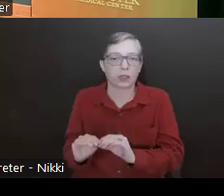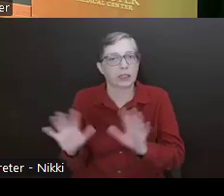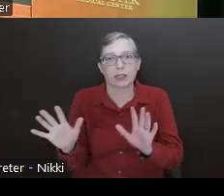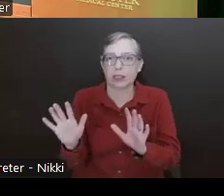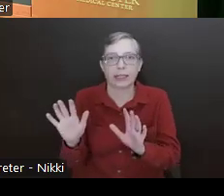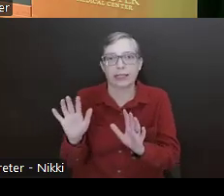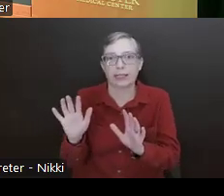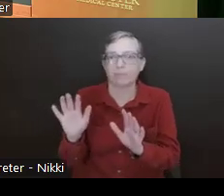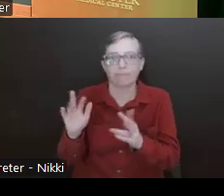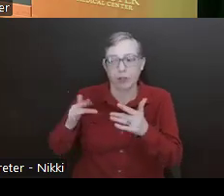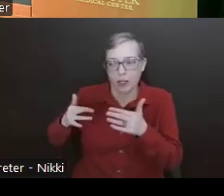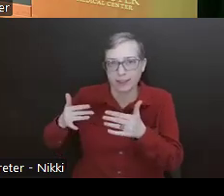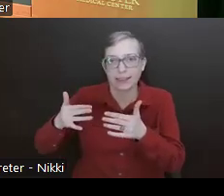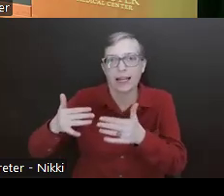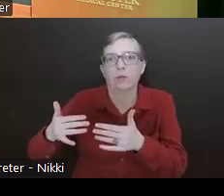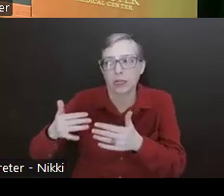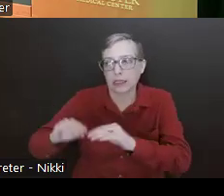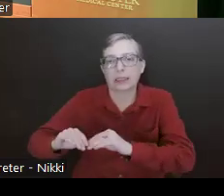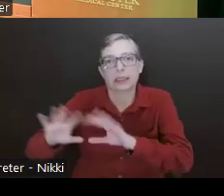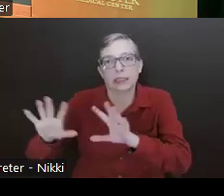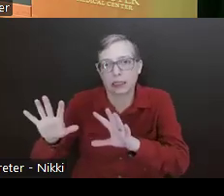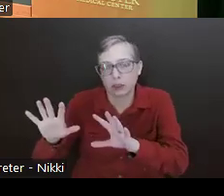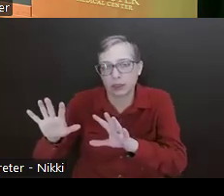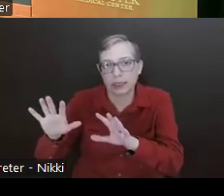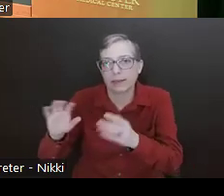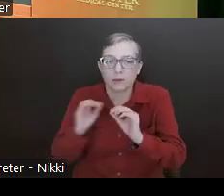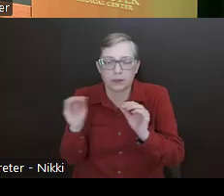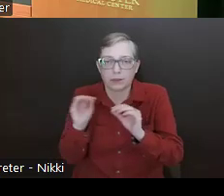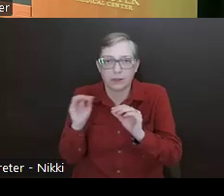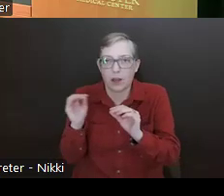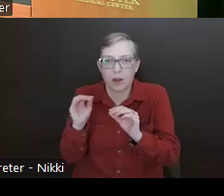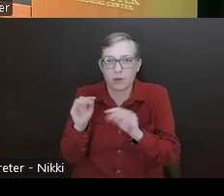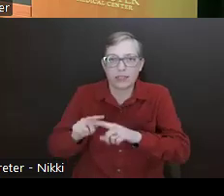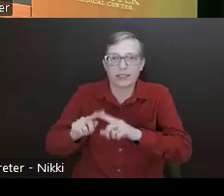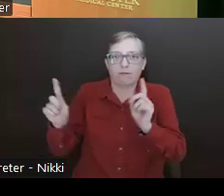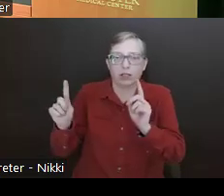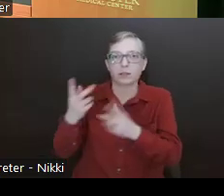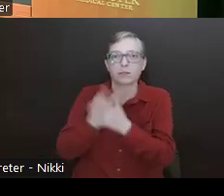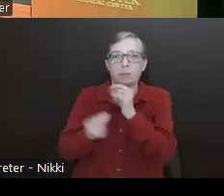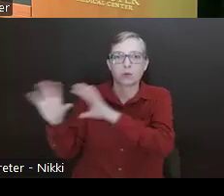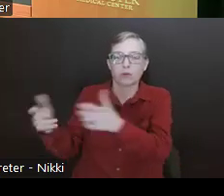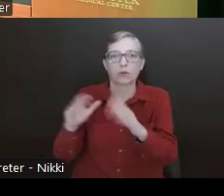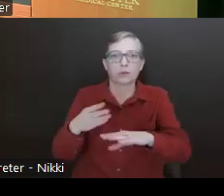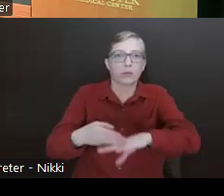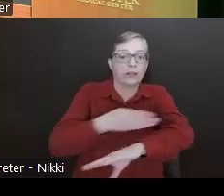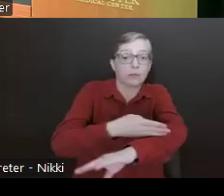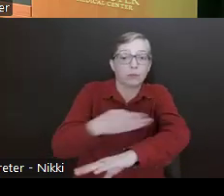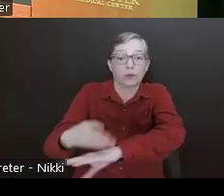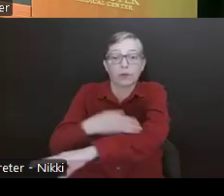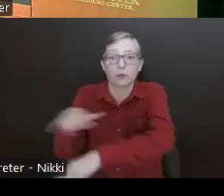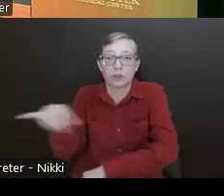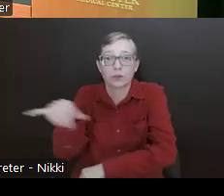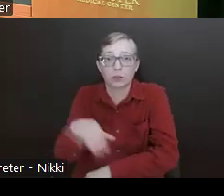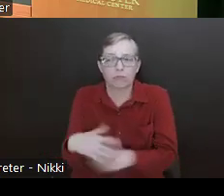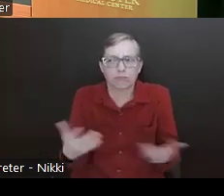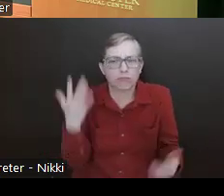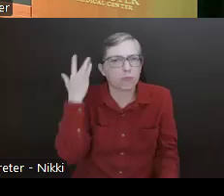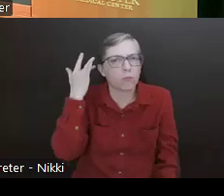that both groups were improving similarly so why do we kind of think why is the question why do we